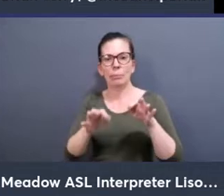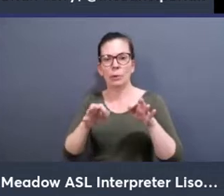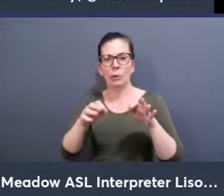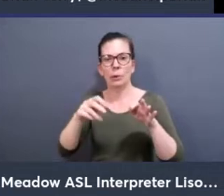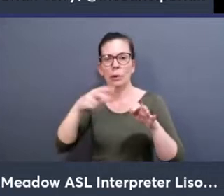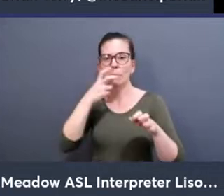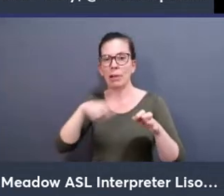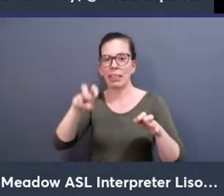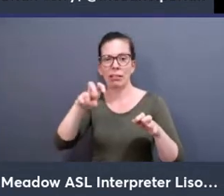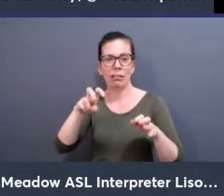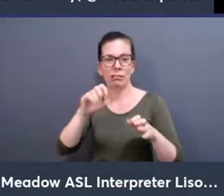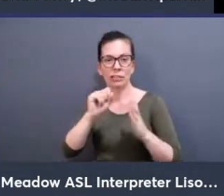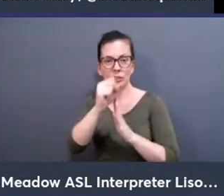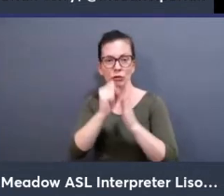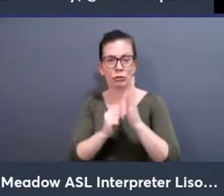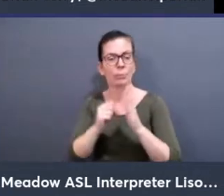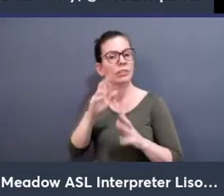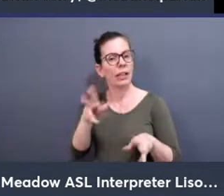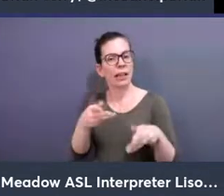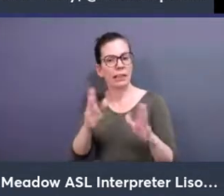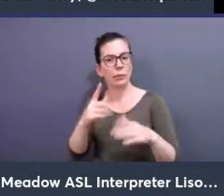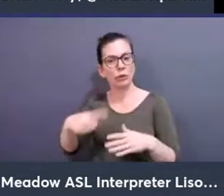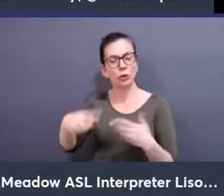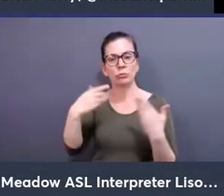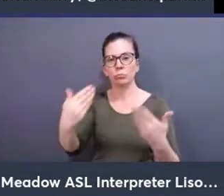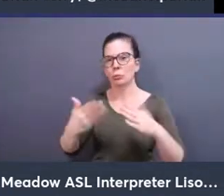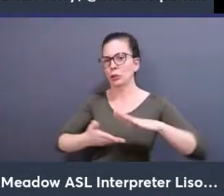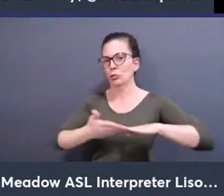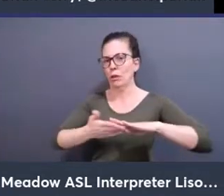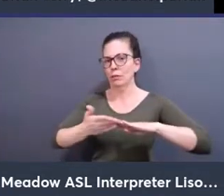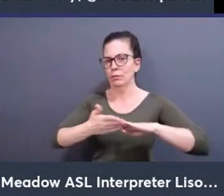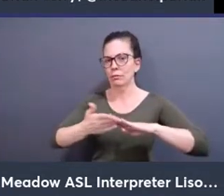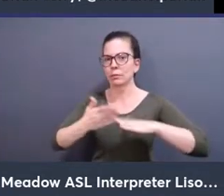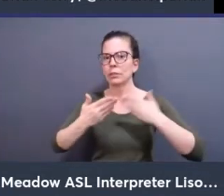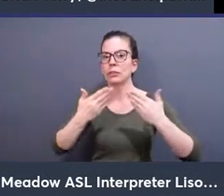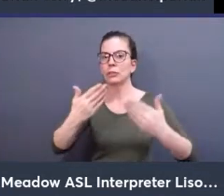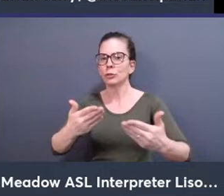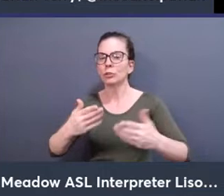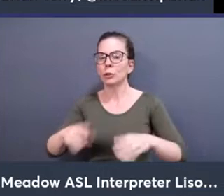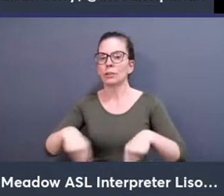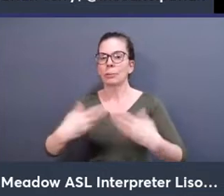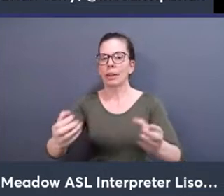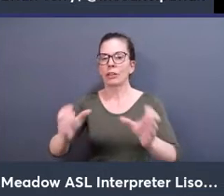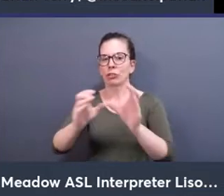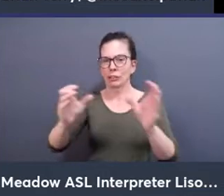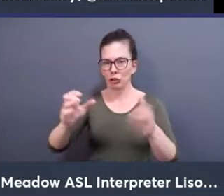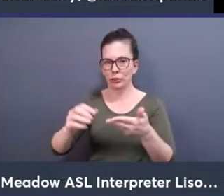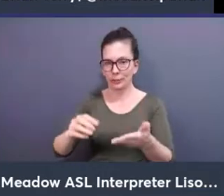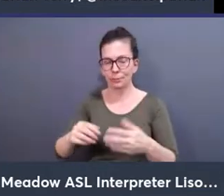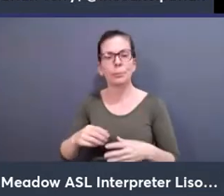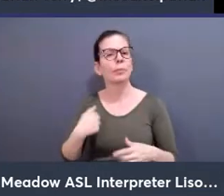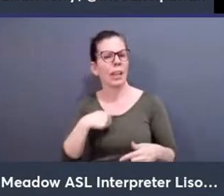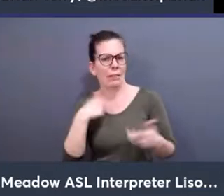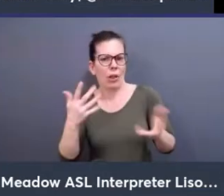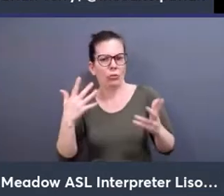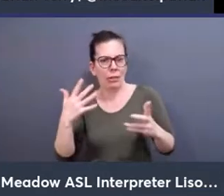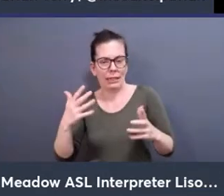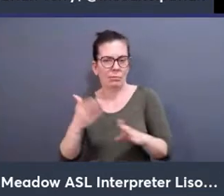which lets you just do that once you run it and supply the credentials. I've already done that beforehand,